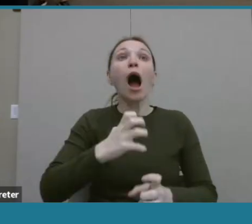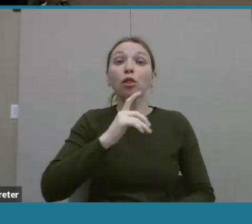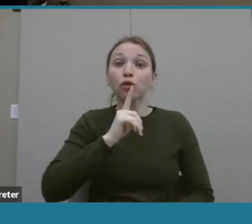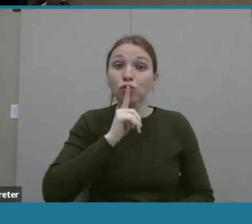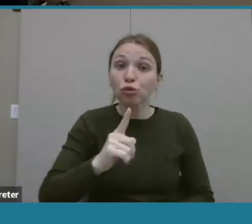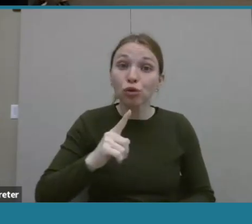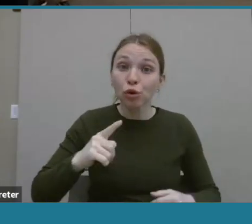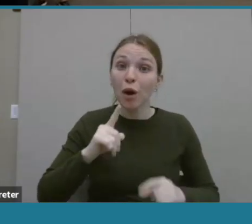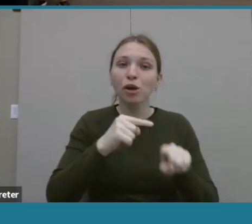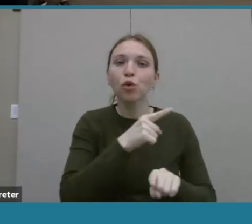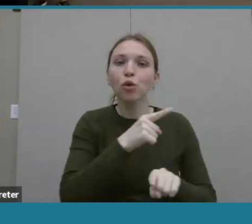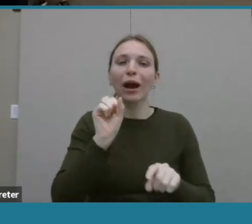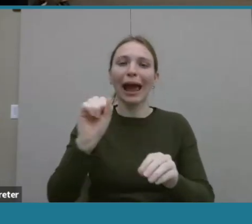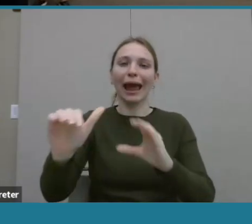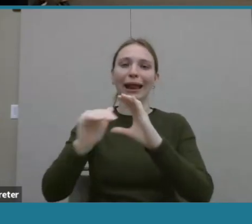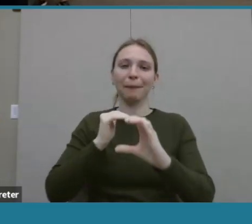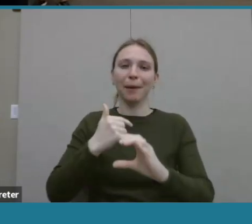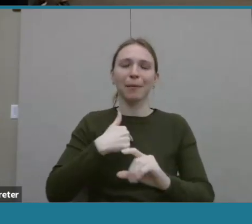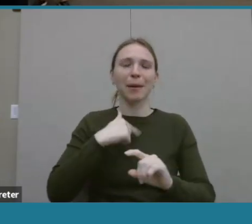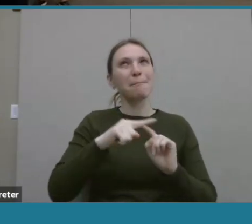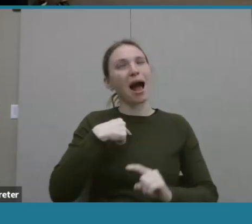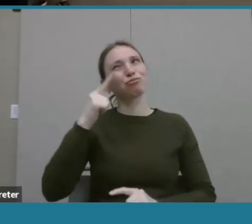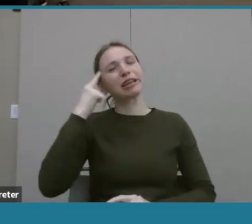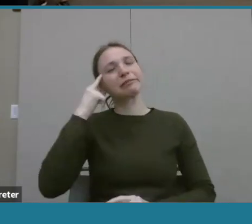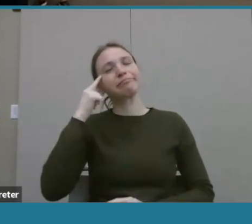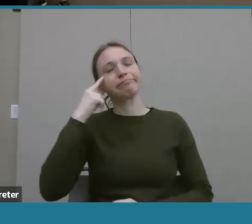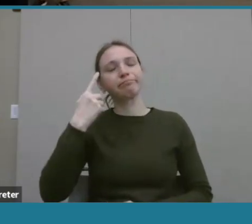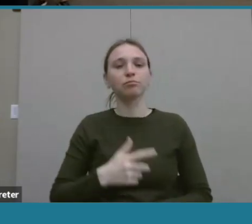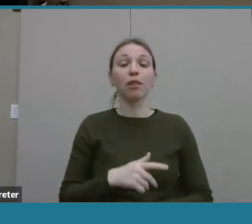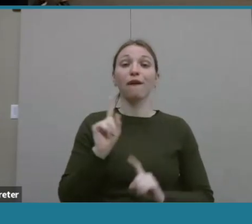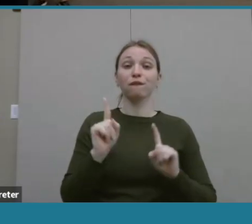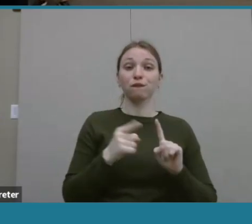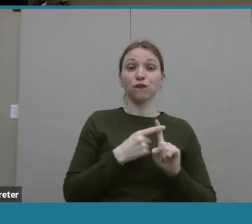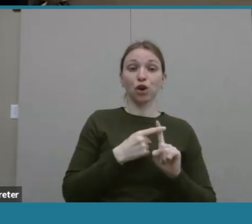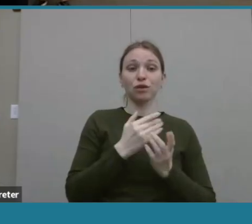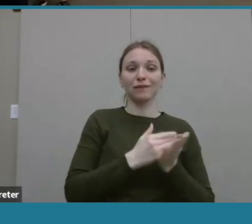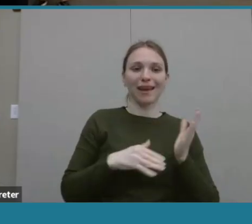So the first phase, the discovery phase, so those input